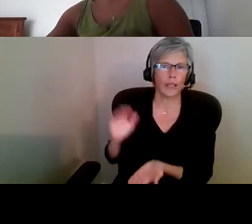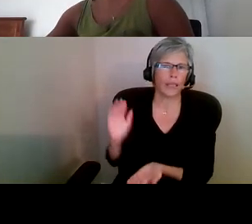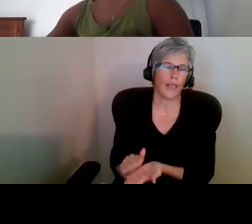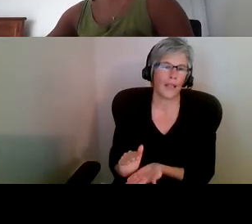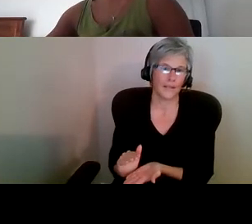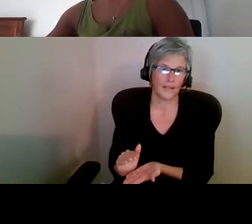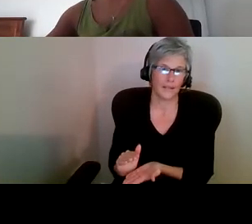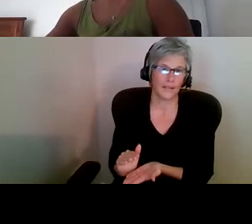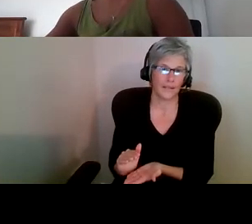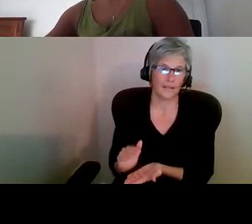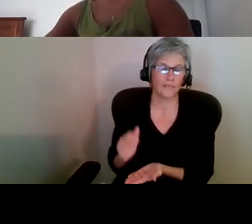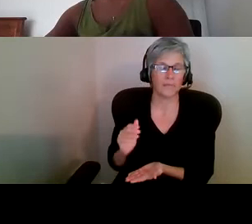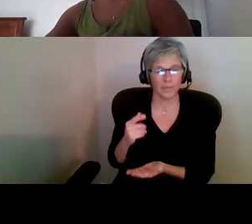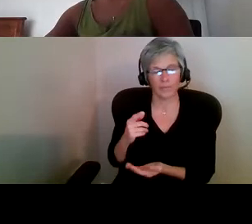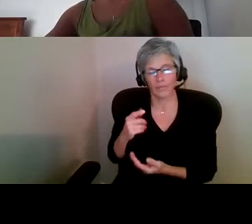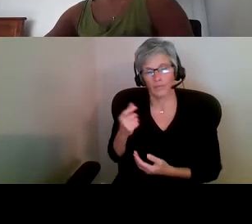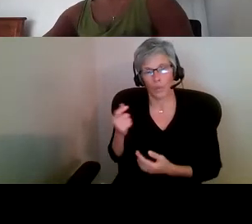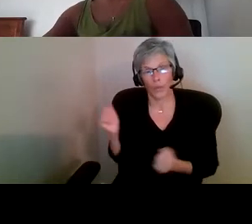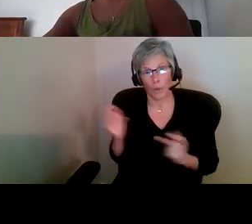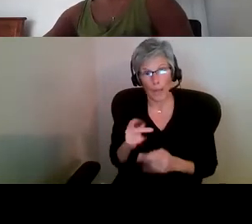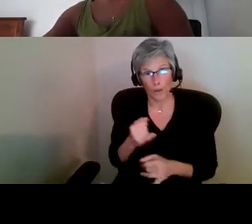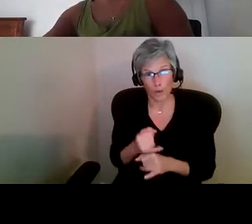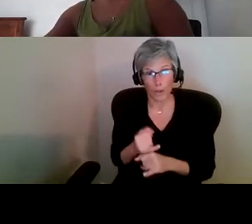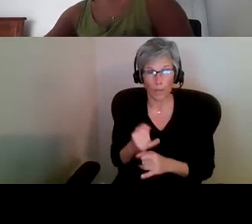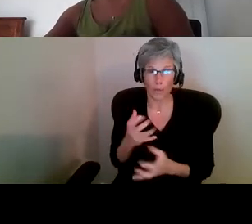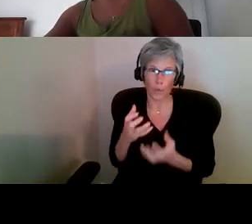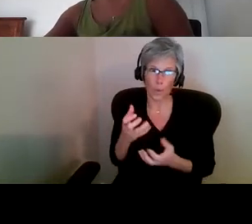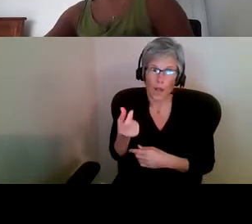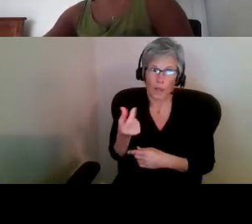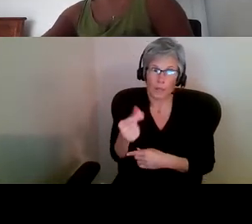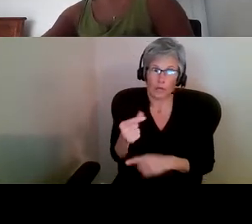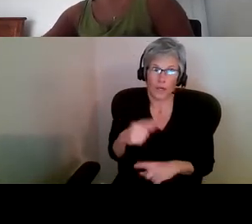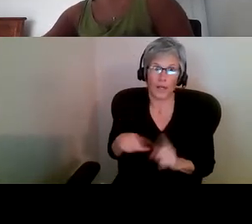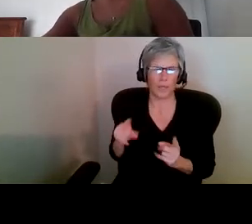green when we go back to campus but this would be one piece of paper or two pieces of paper that